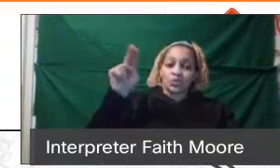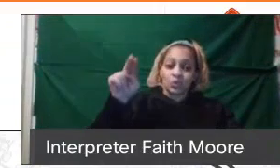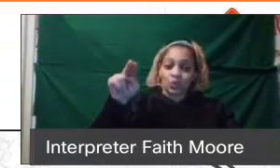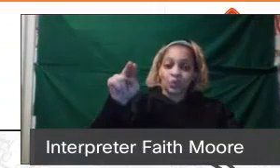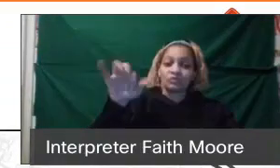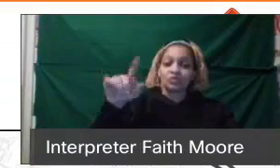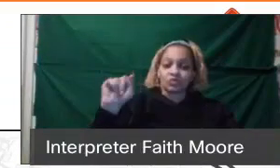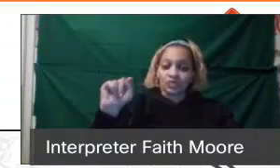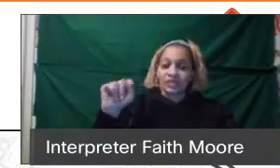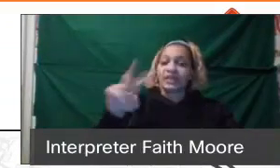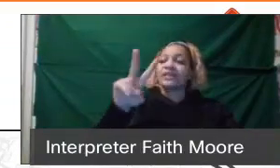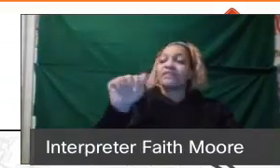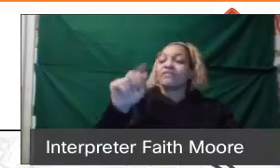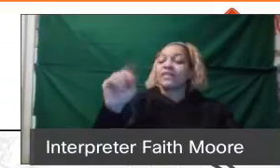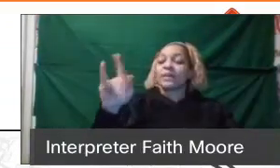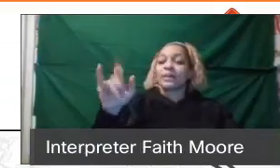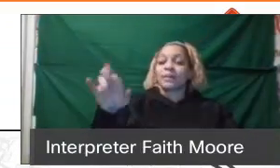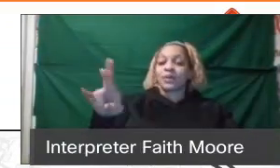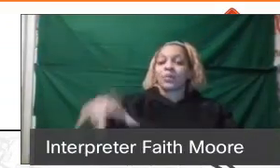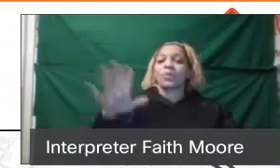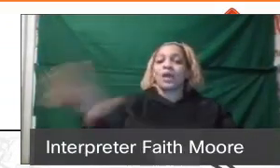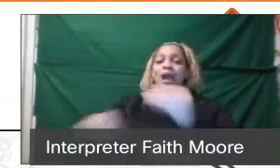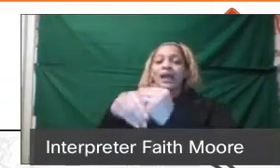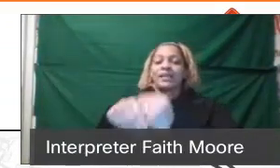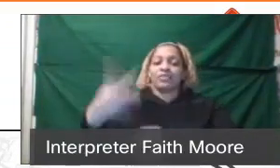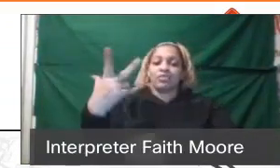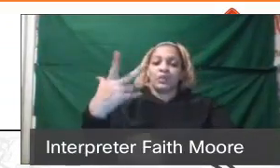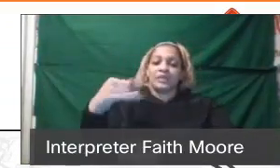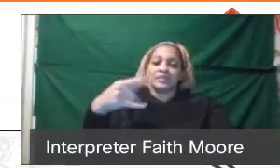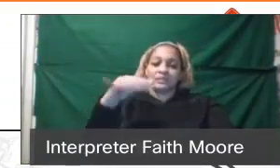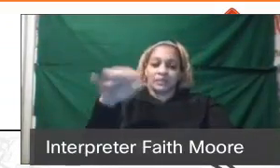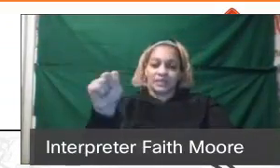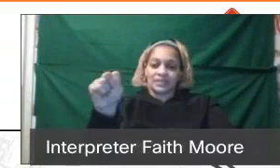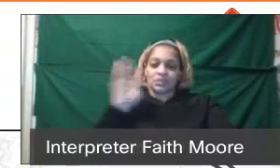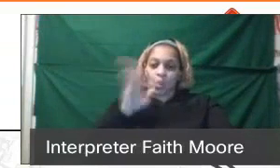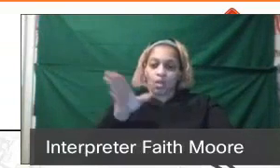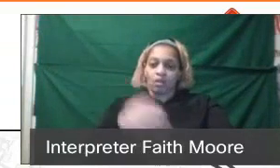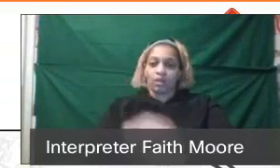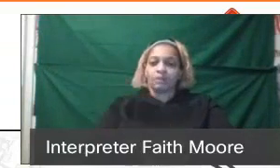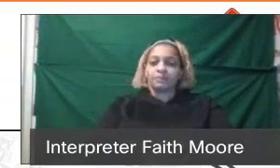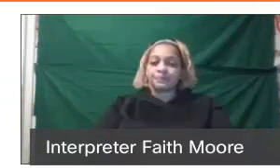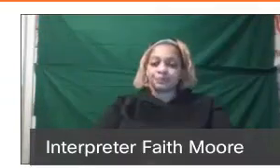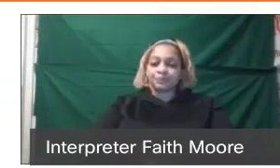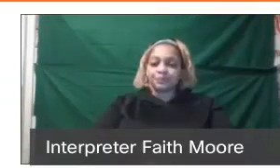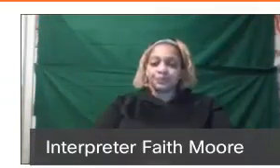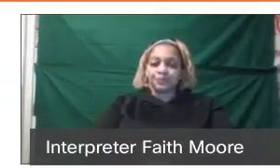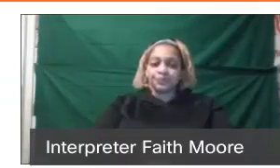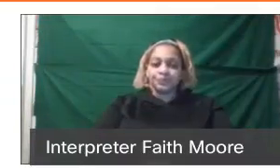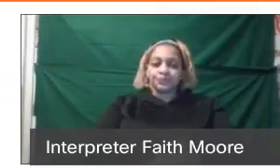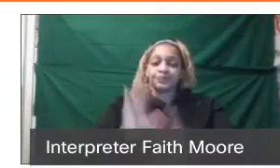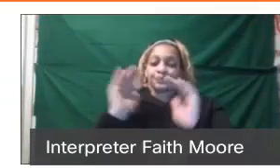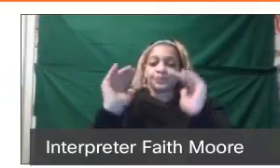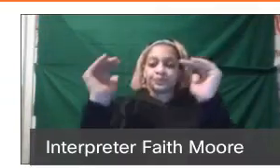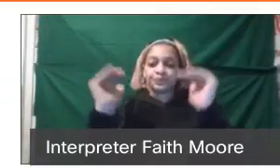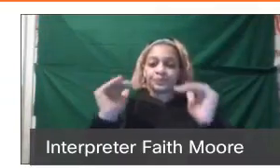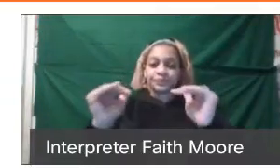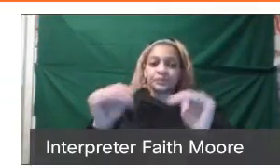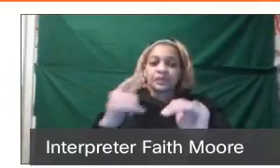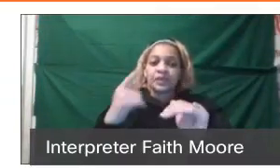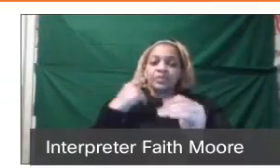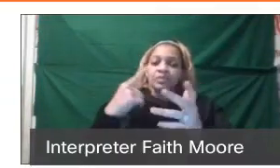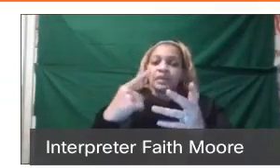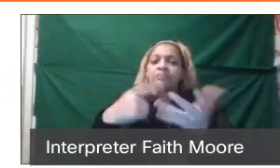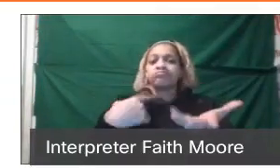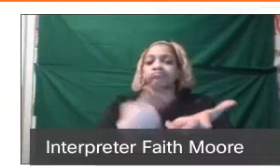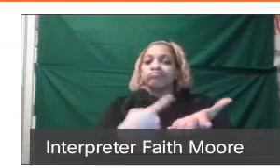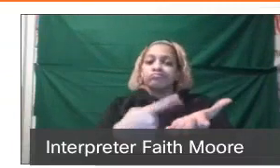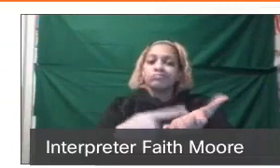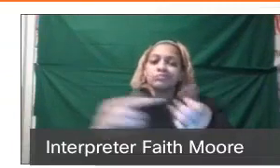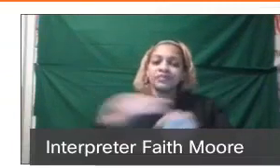Uh, which will be 3 spaces so that covers our traffic signal improvements for the project.